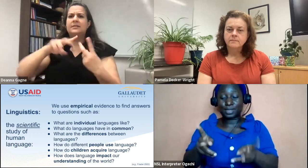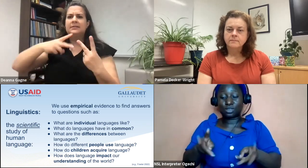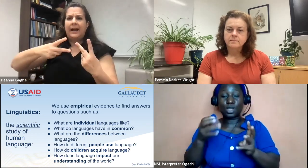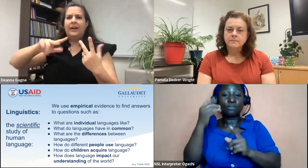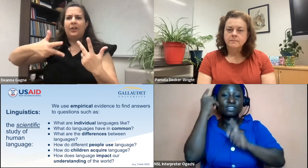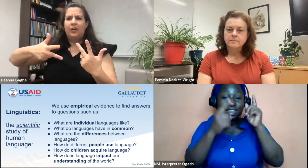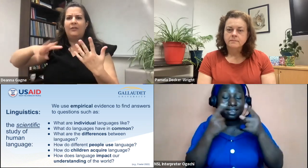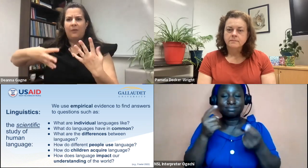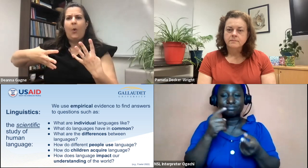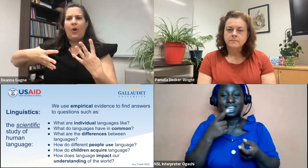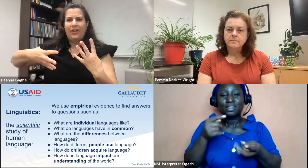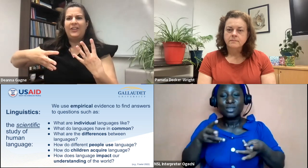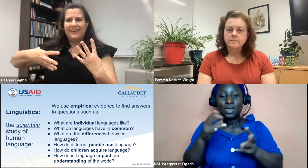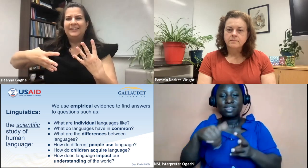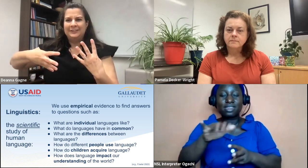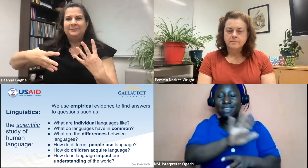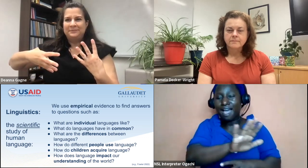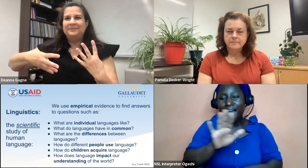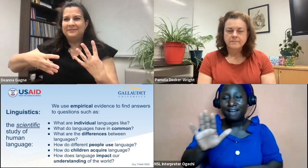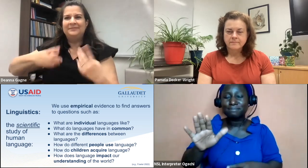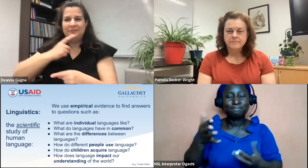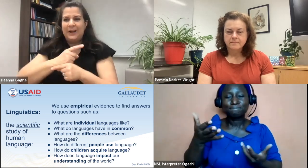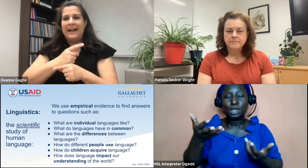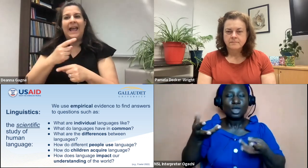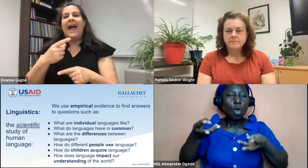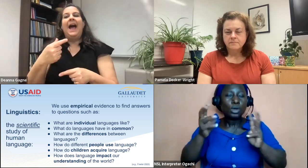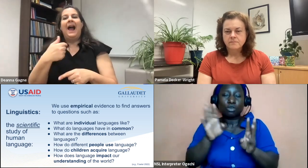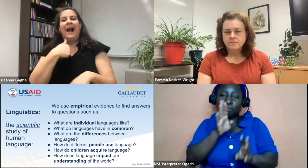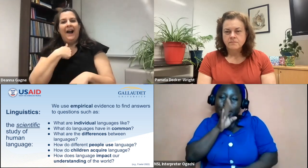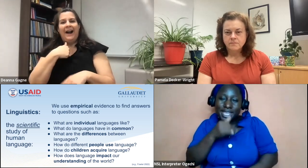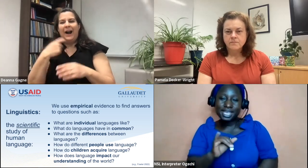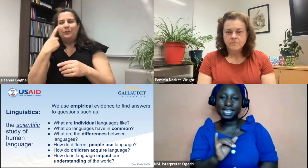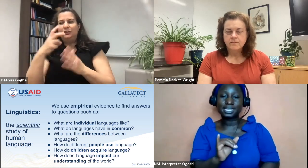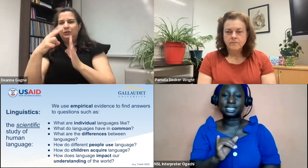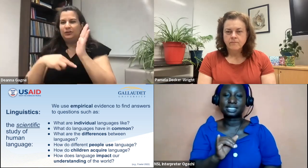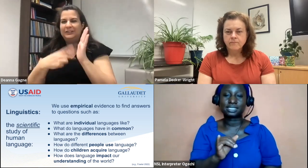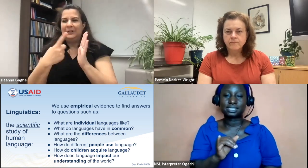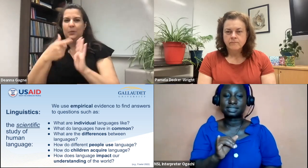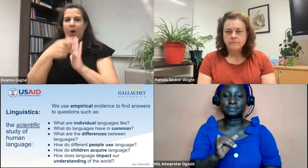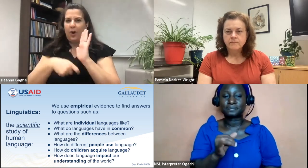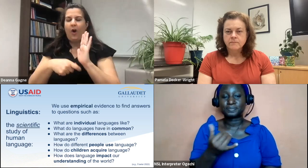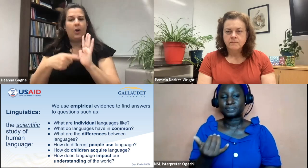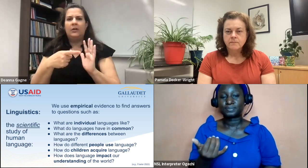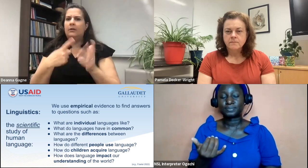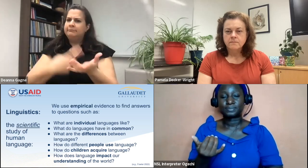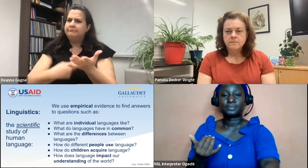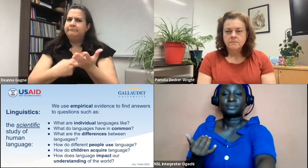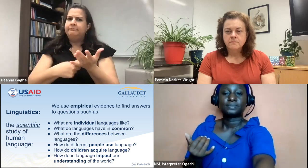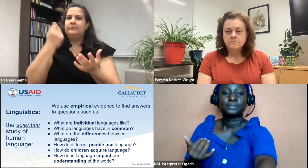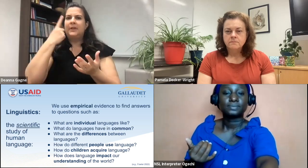and we examine how that impacts someone in the Perk language. And now the second, third, and fourth language impact a person as well.